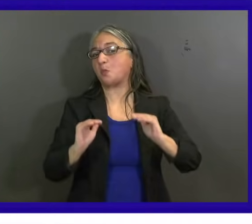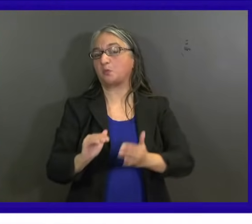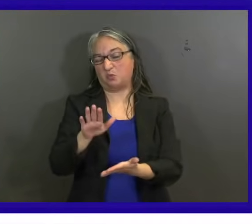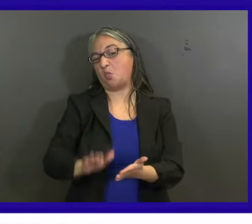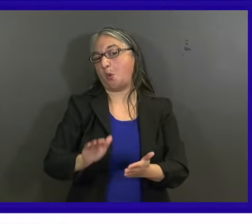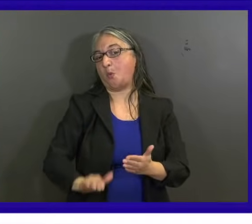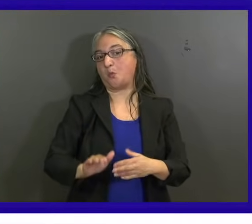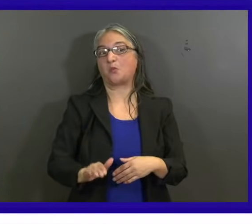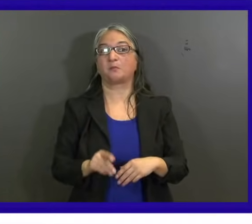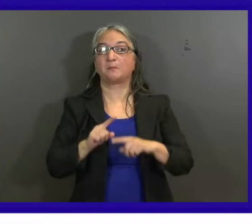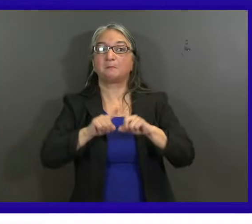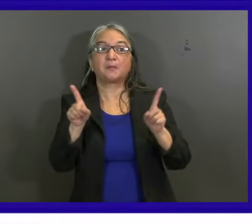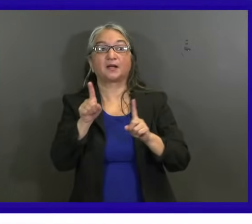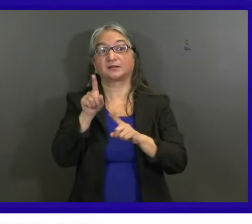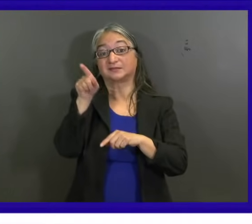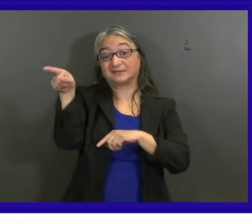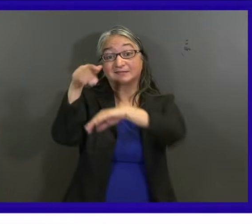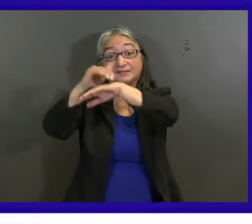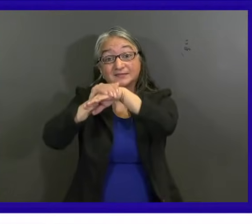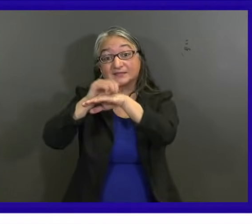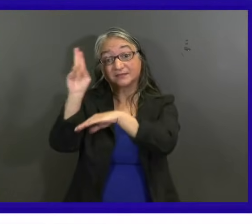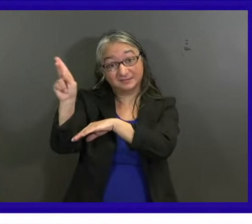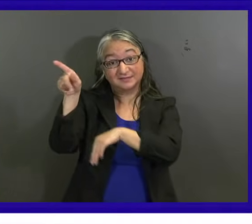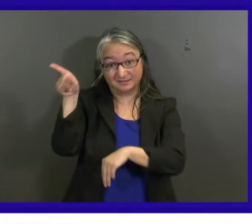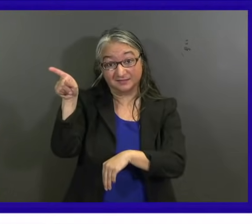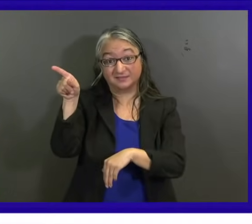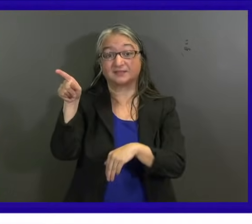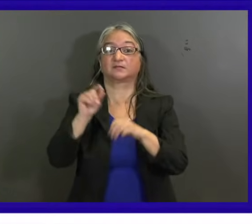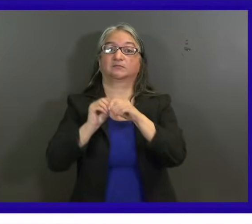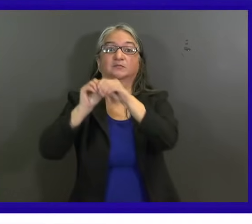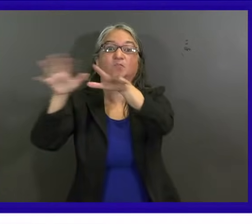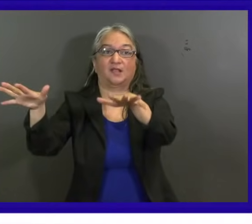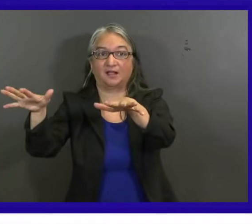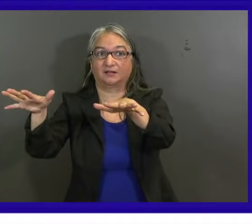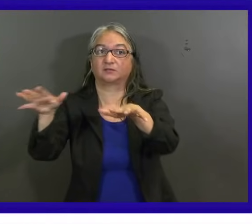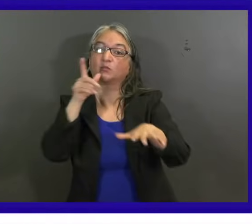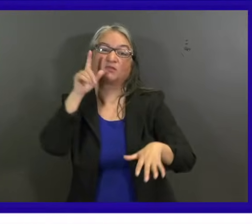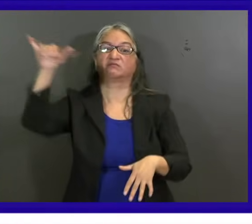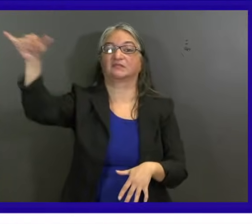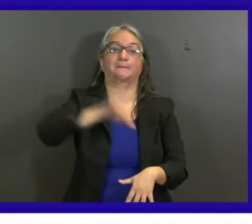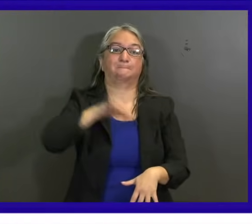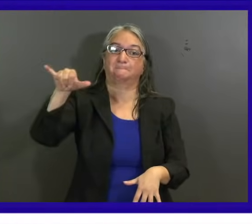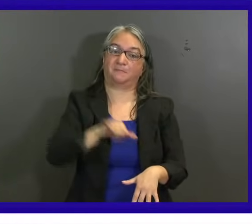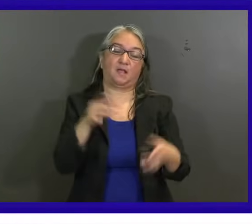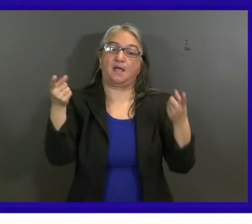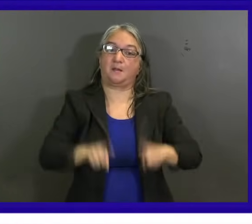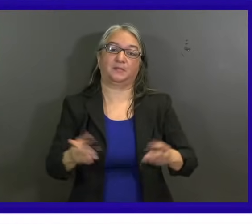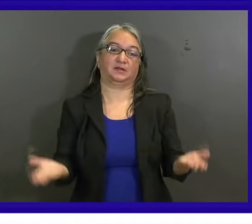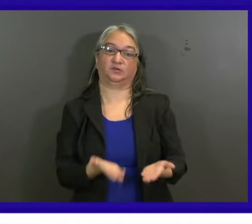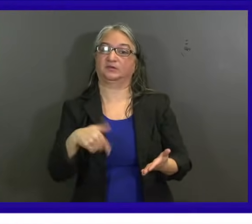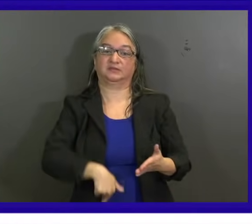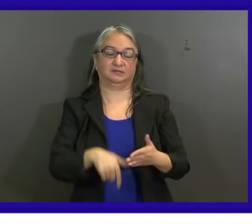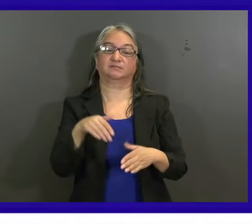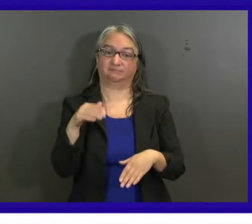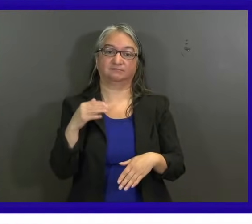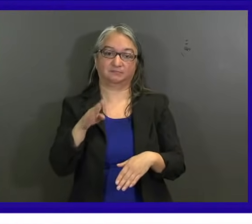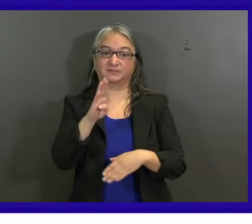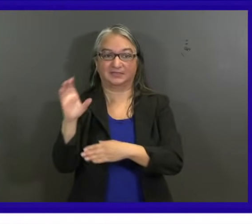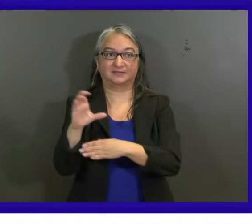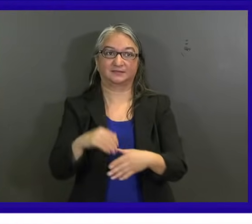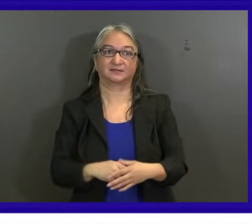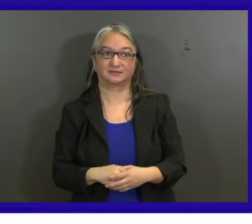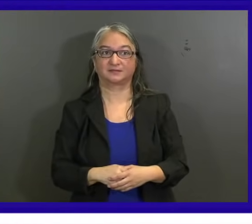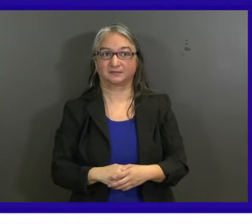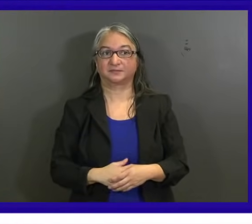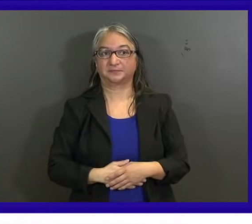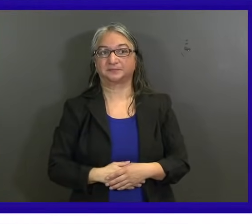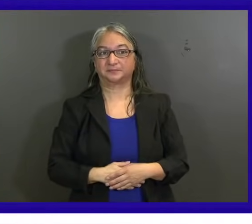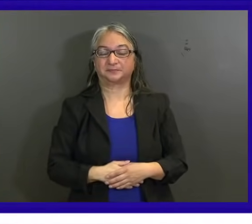rapid exponential growth of omicron over just weeks if we look at some manitoba modeling again